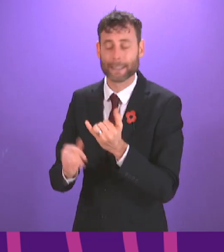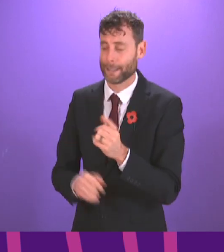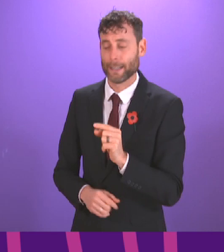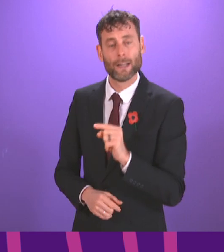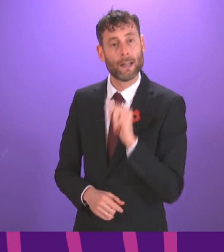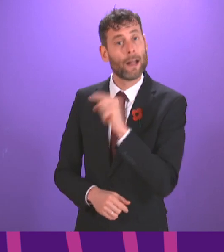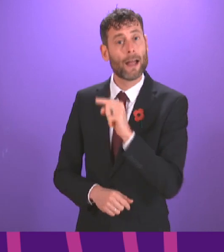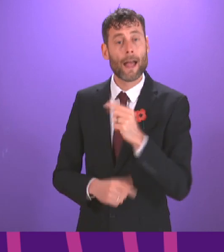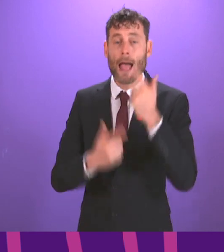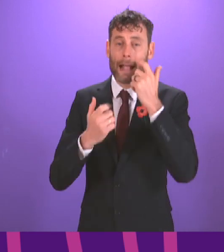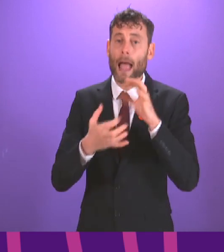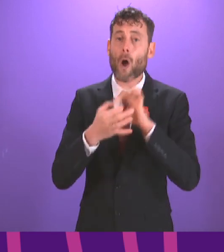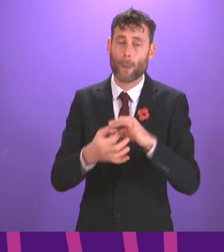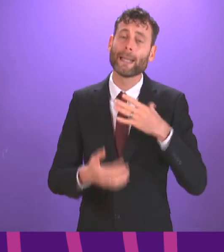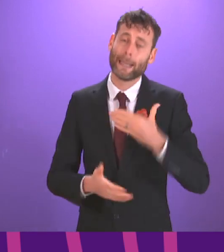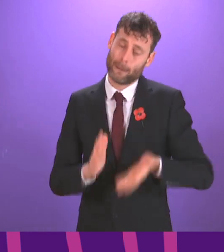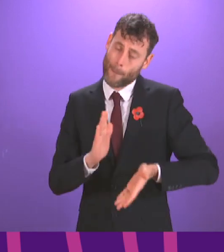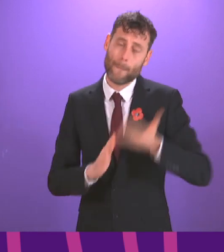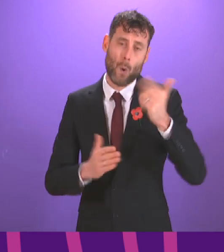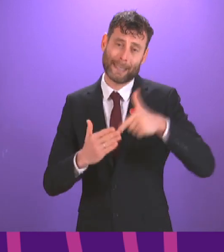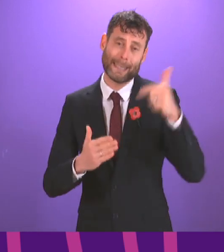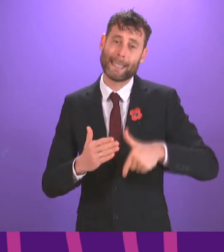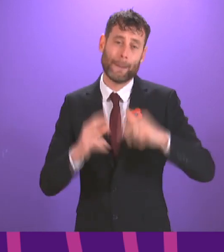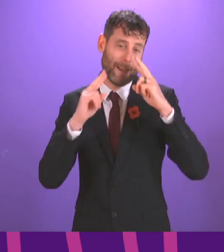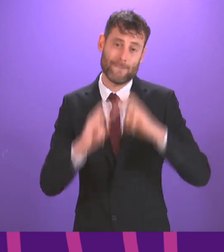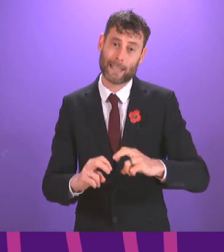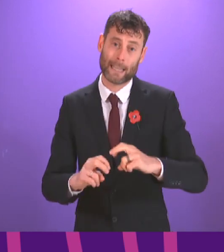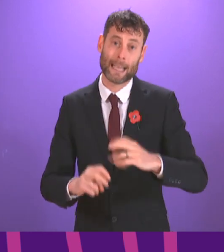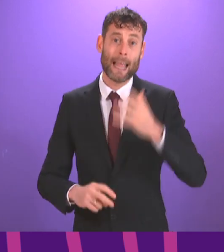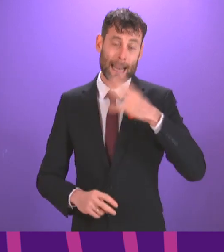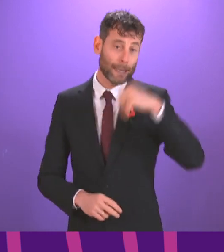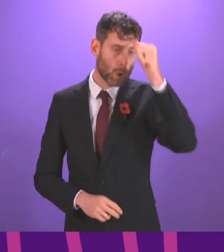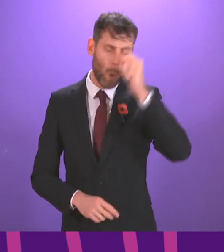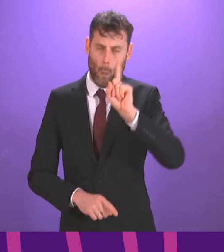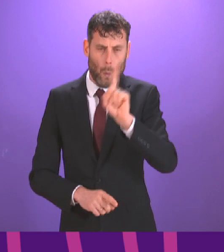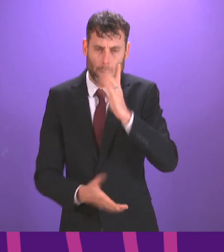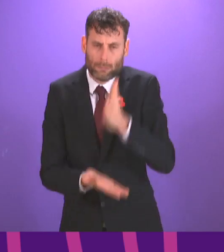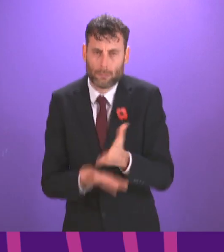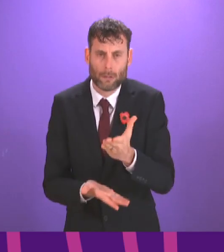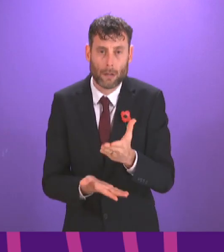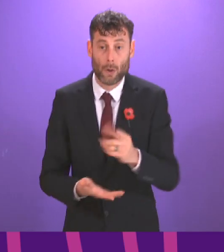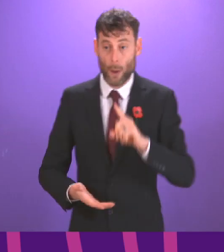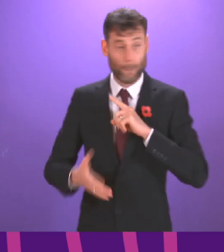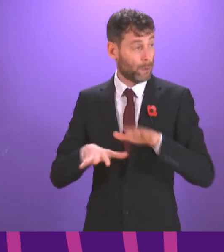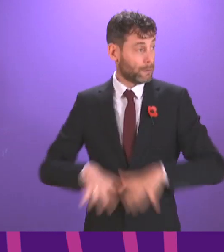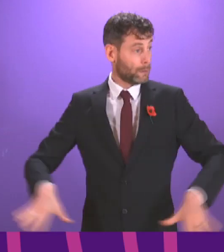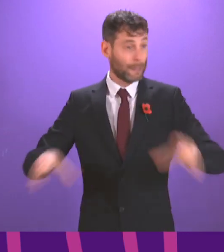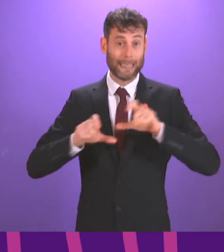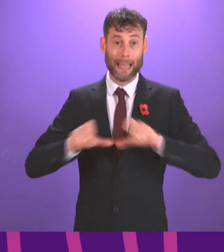to know more, be the end of the investigation of the care home travesty. We need to learn, because the virus is still with us.